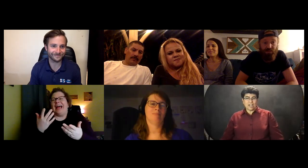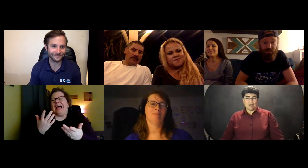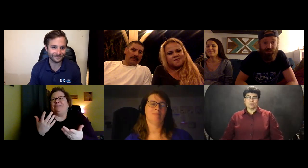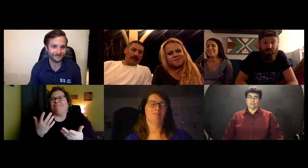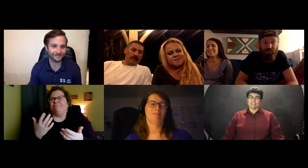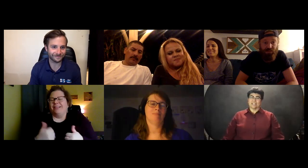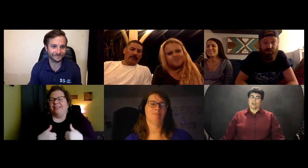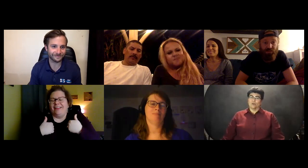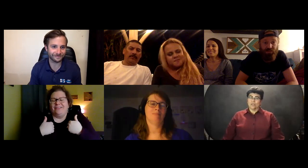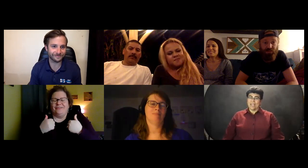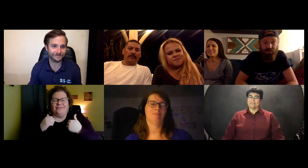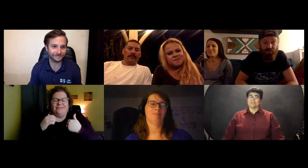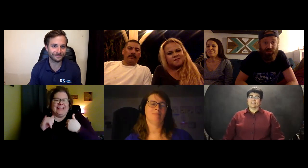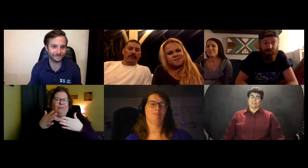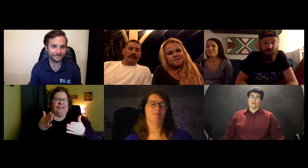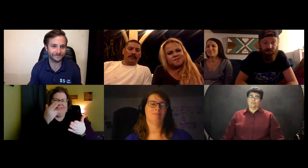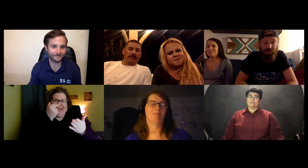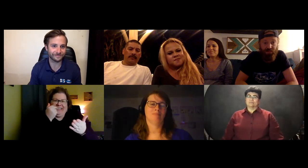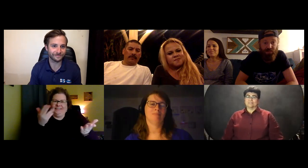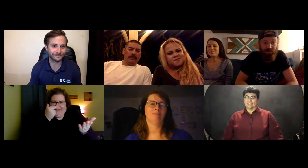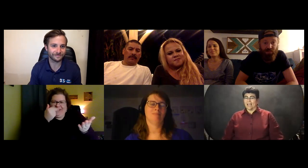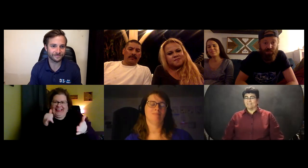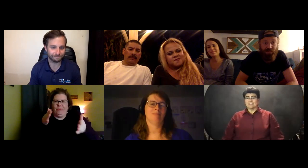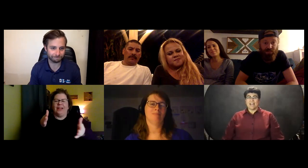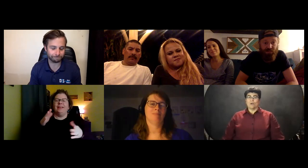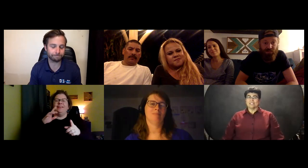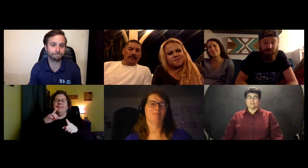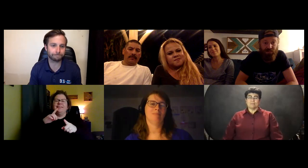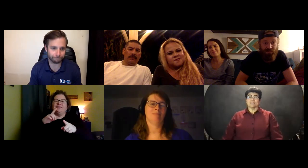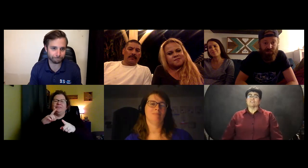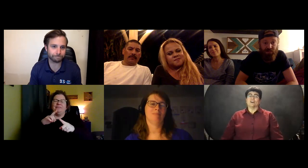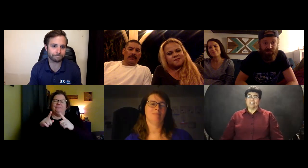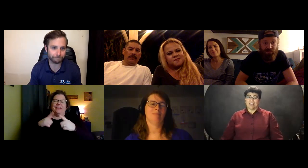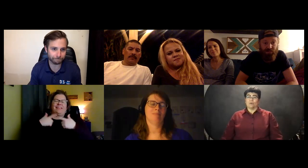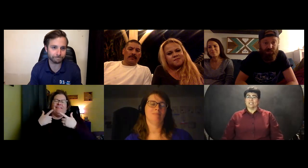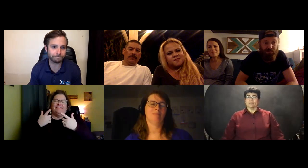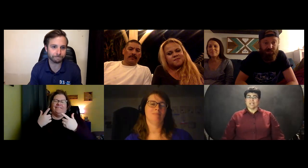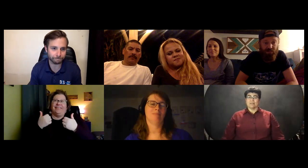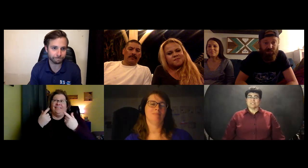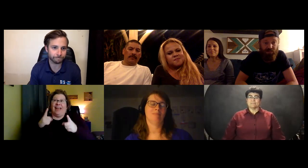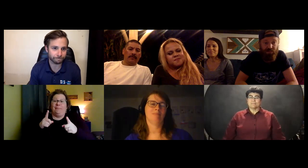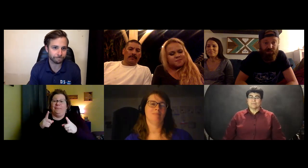opportunity say okay you know life is that way sometimes